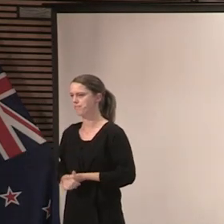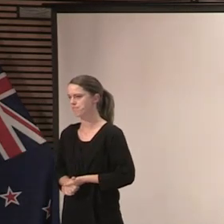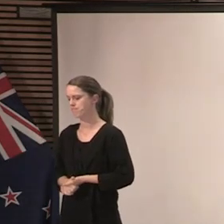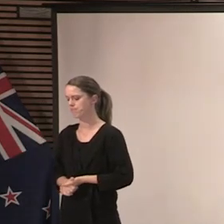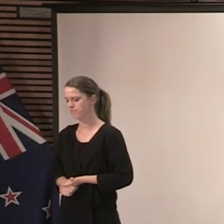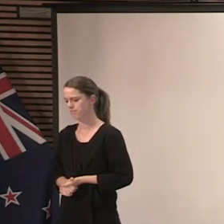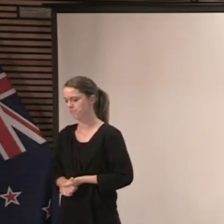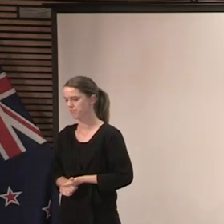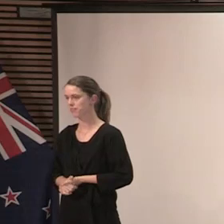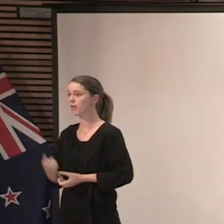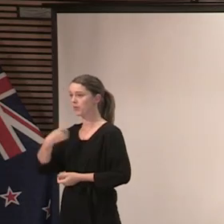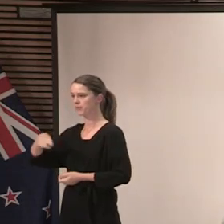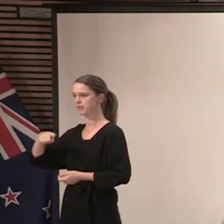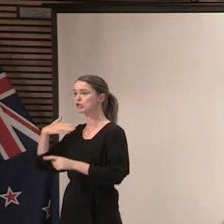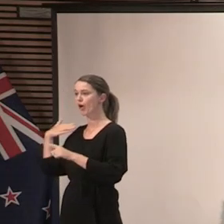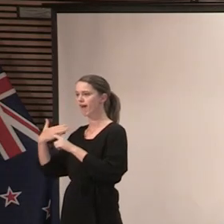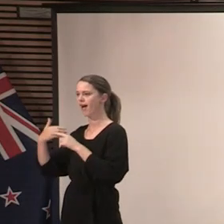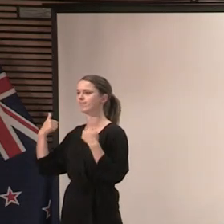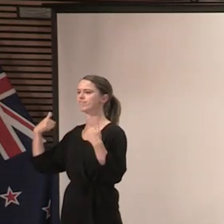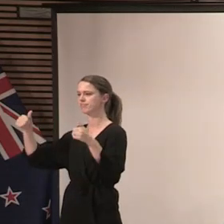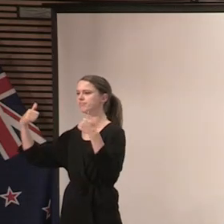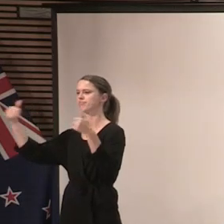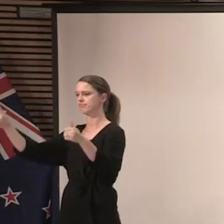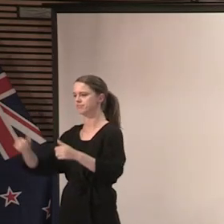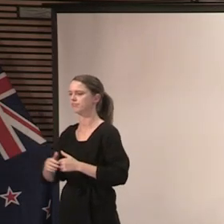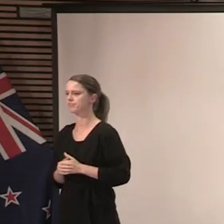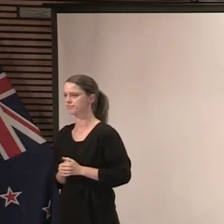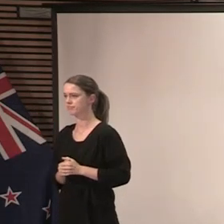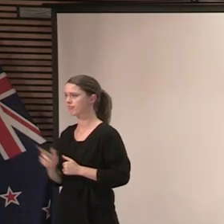the very best chance of